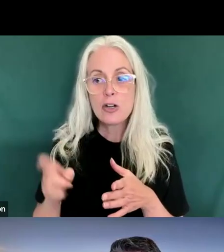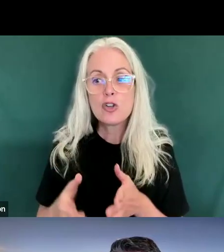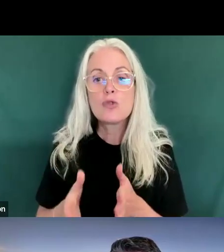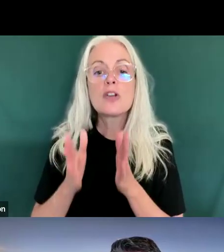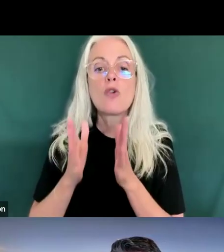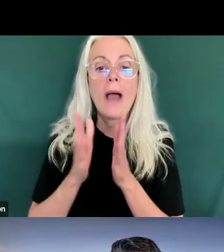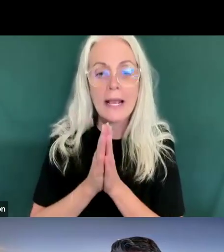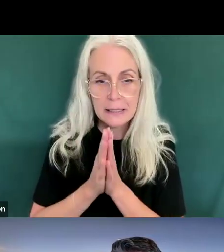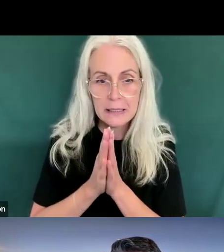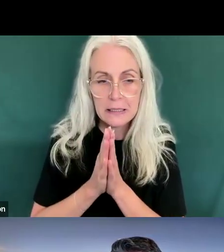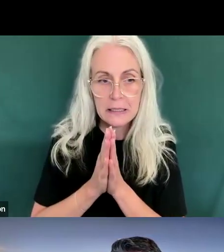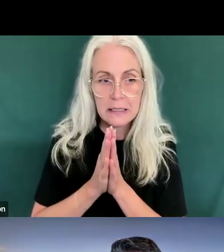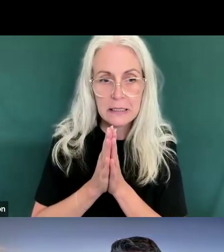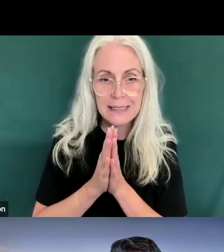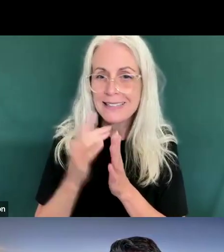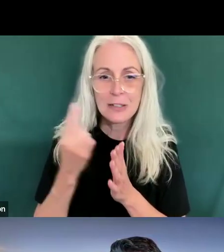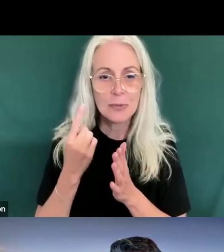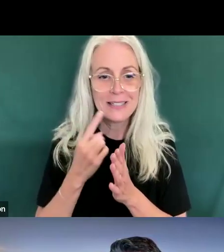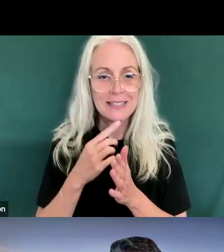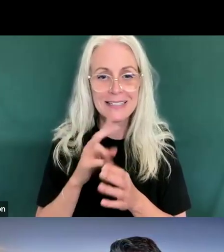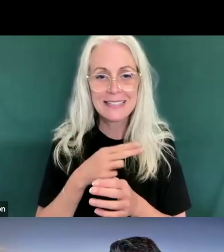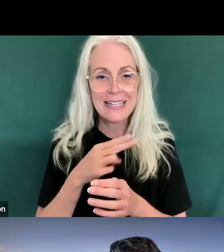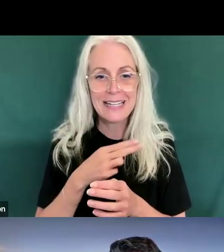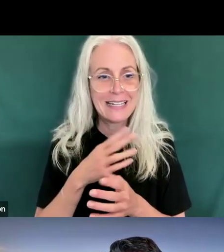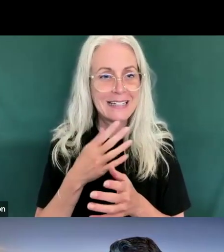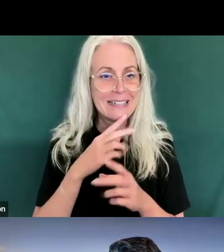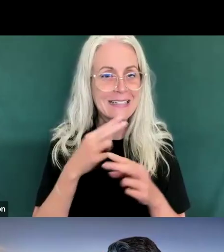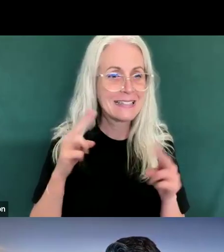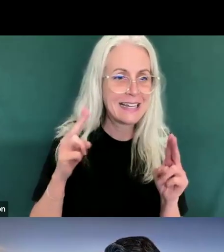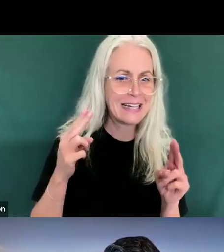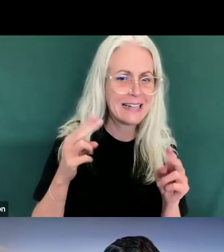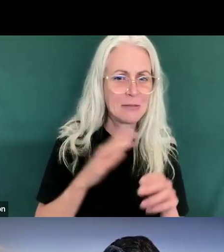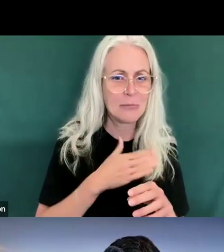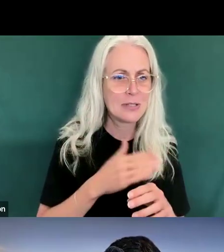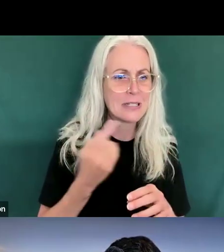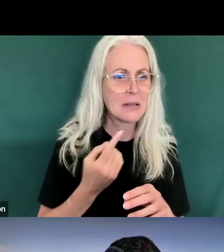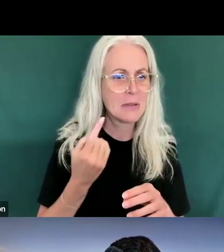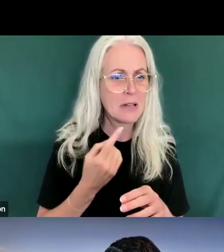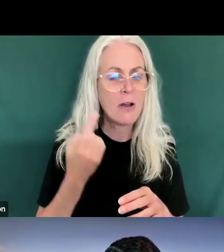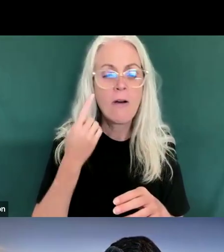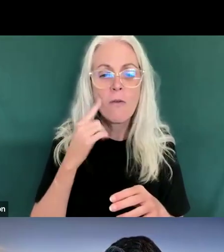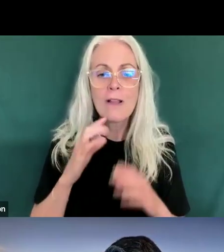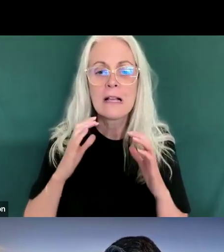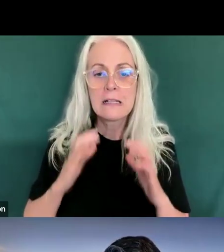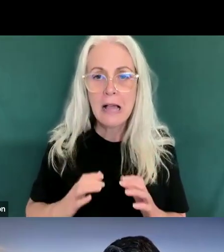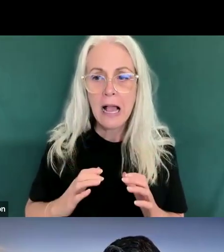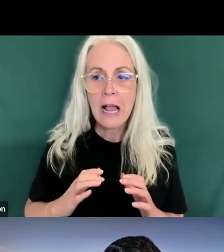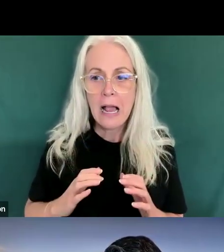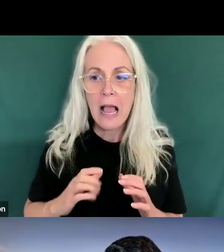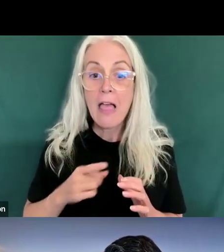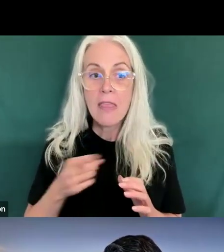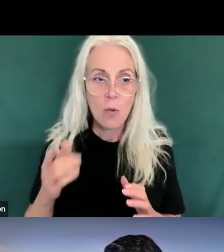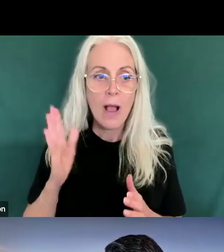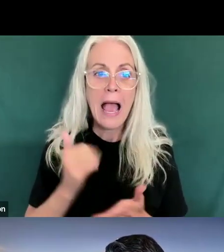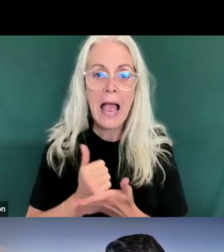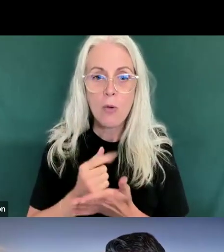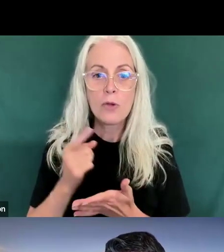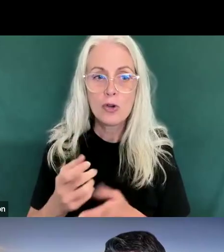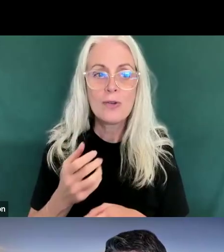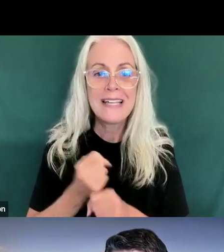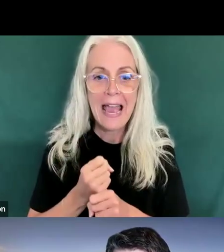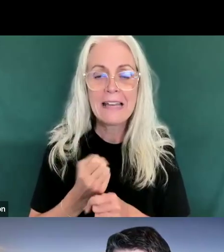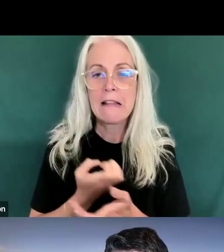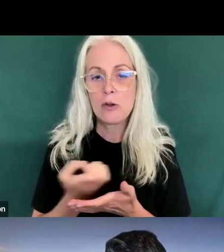the behalf on behalf of the client, to… and they will help you get the device you need,